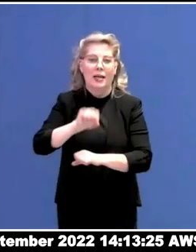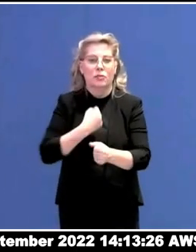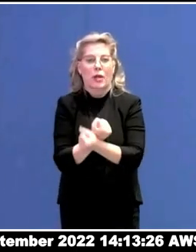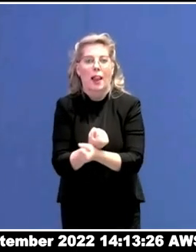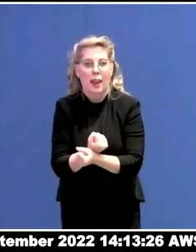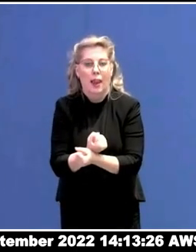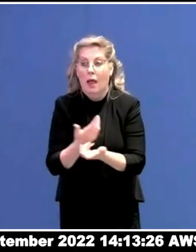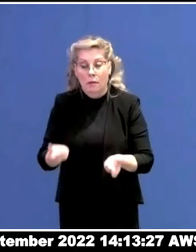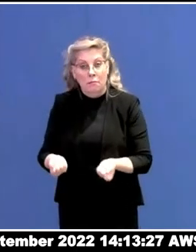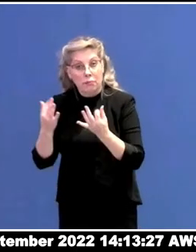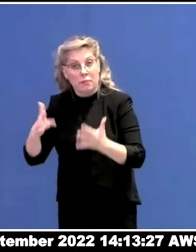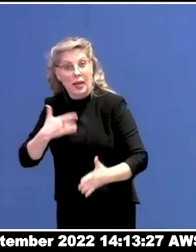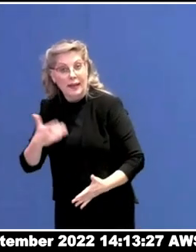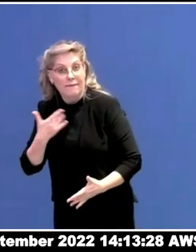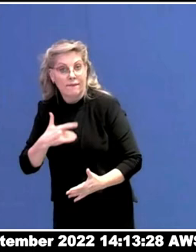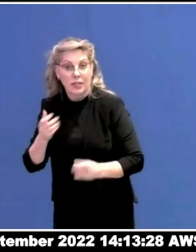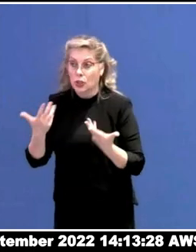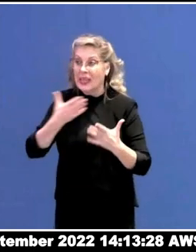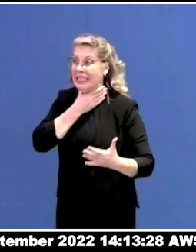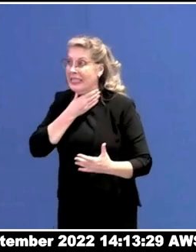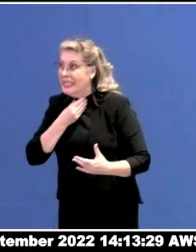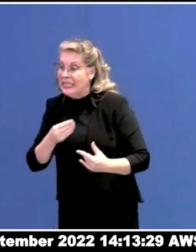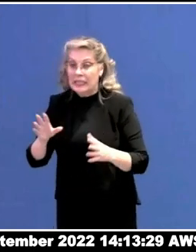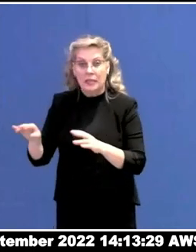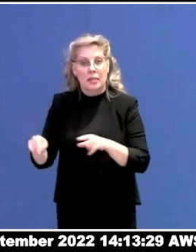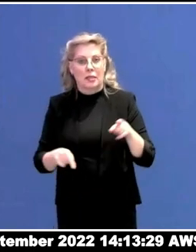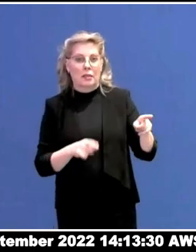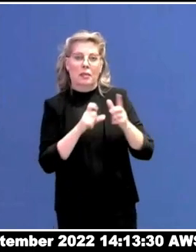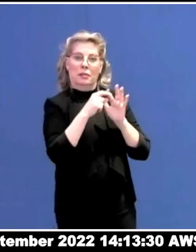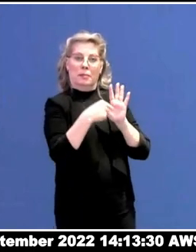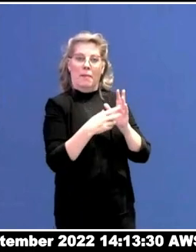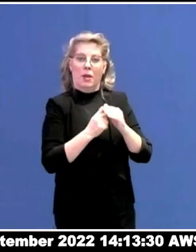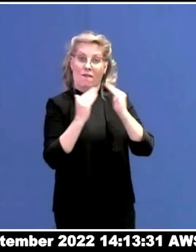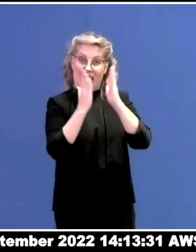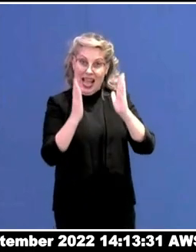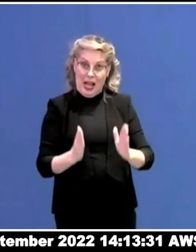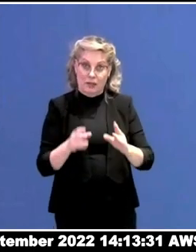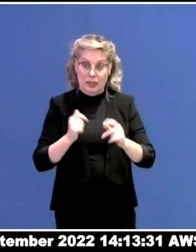silos. And so, someone in a department may be providing a particular service, say